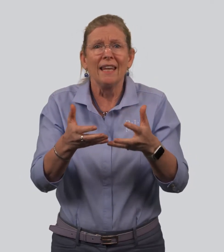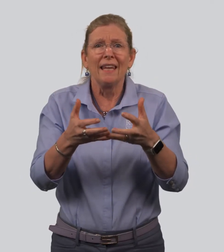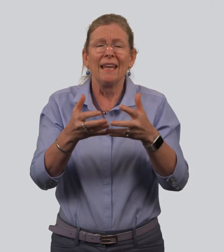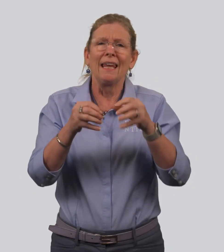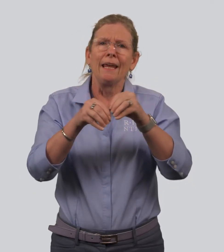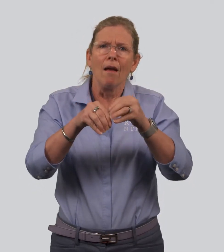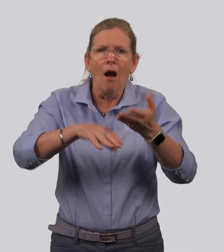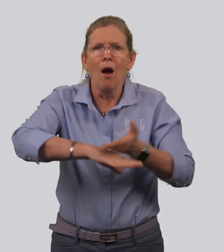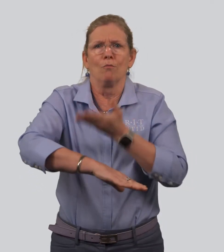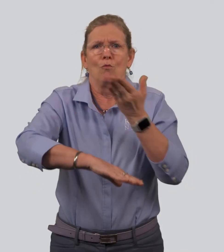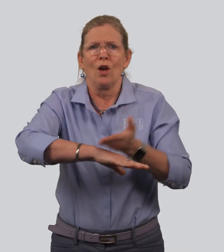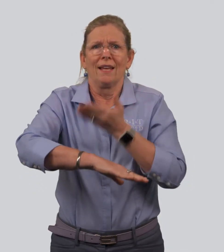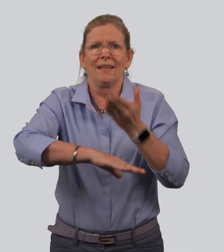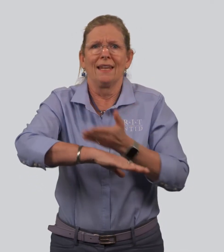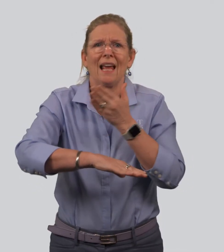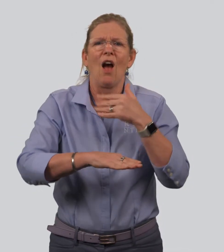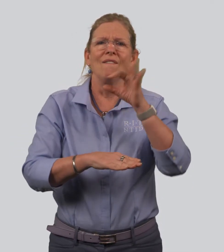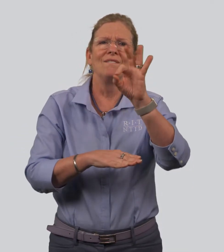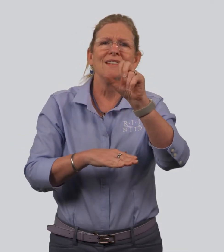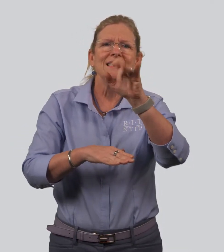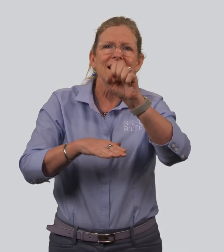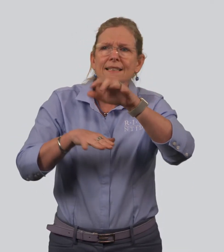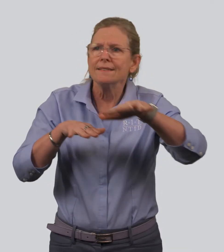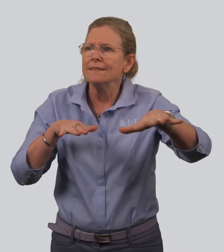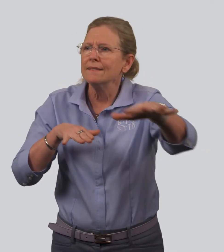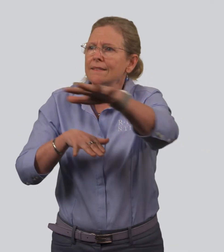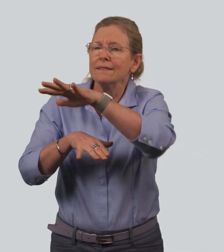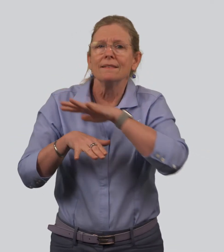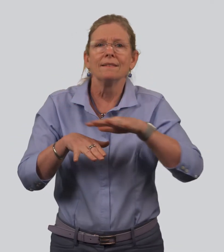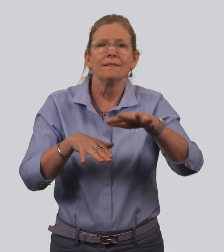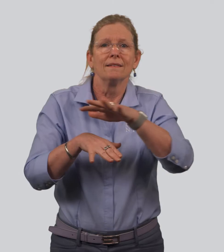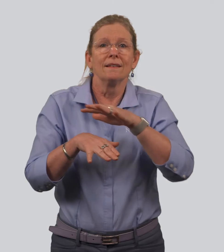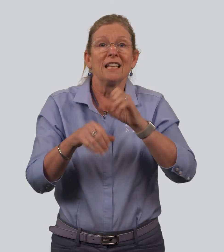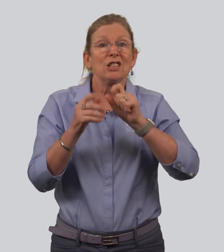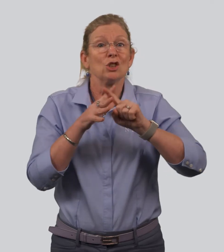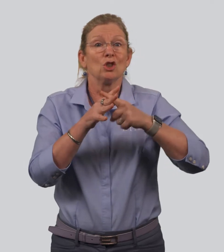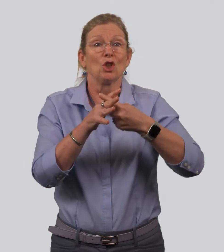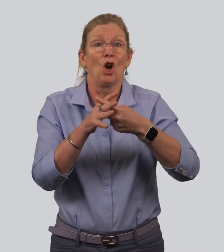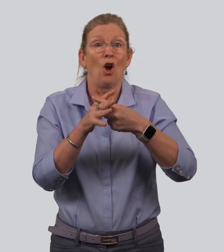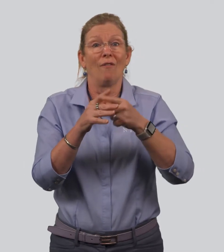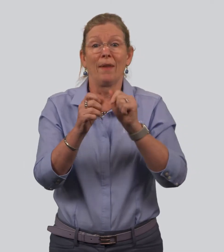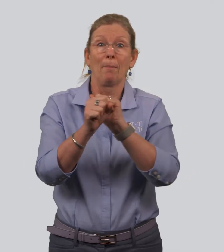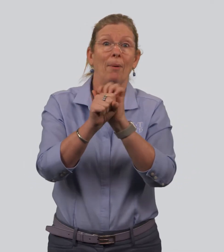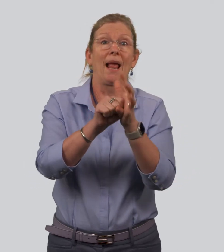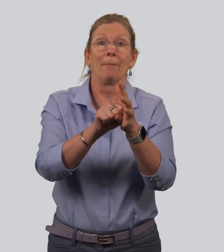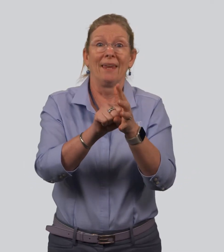We invested heavily in infrastructure upgrades to our facilities at the start of the pandemic.